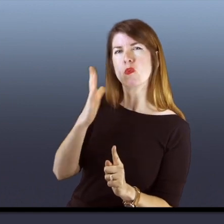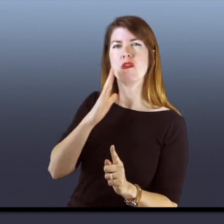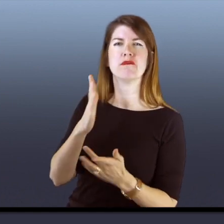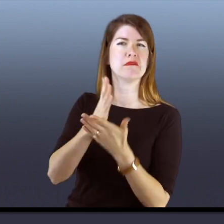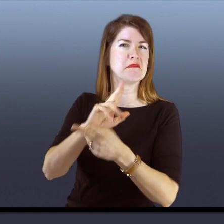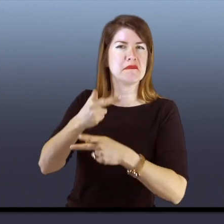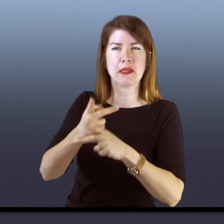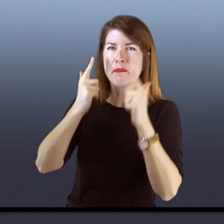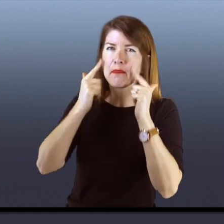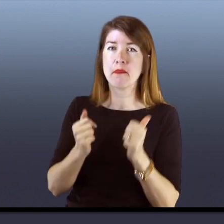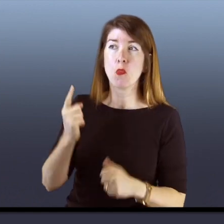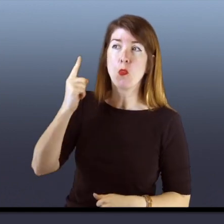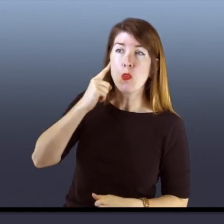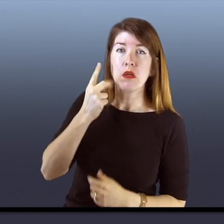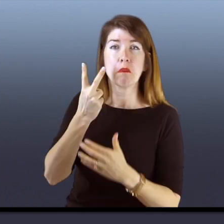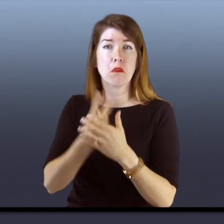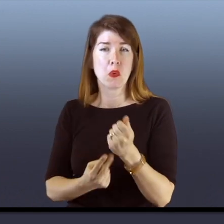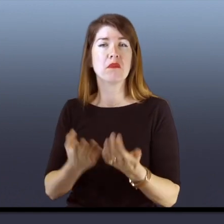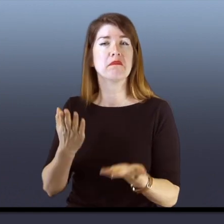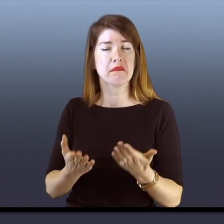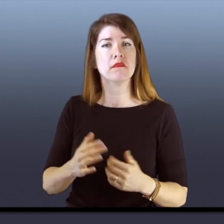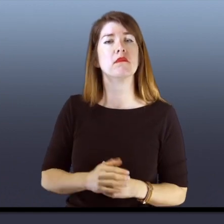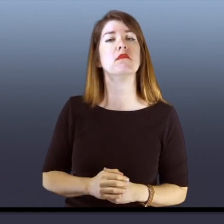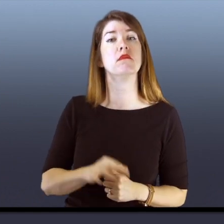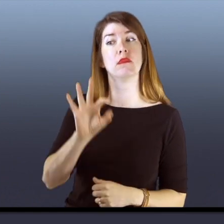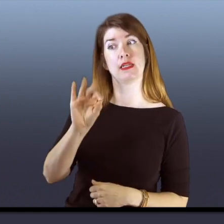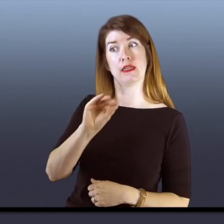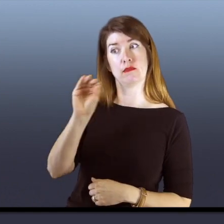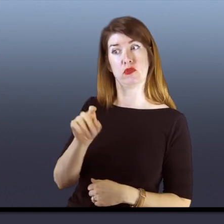90% of deaf children are born to hearing parents.